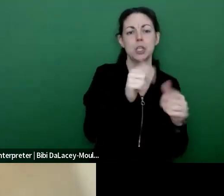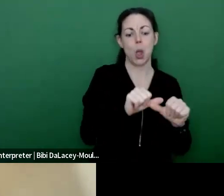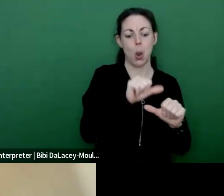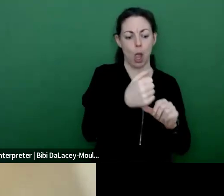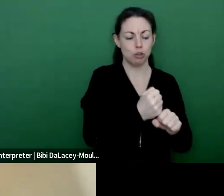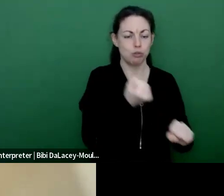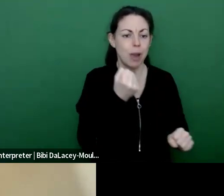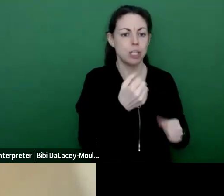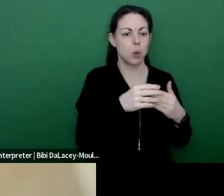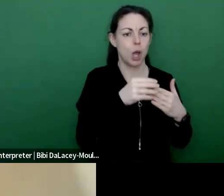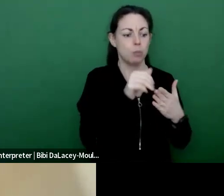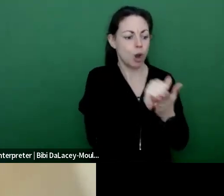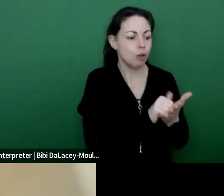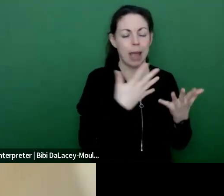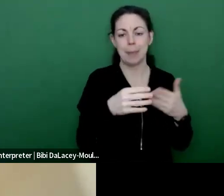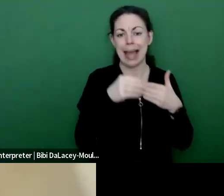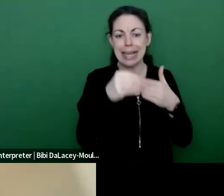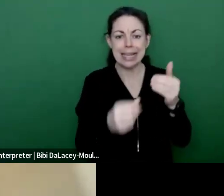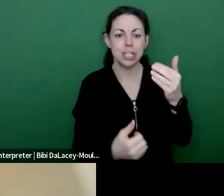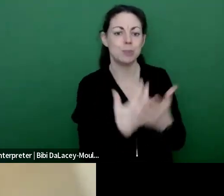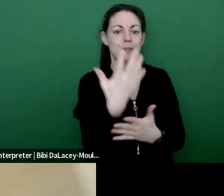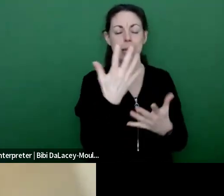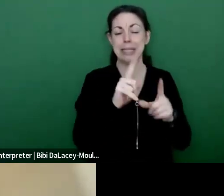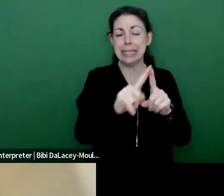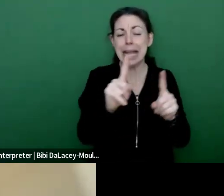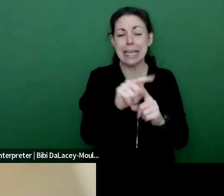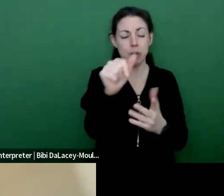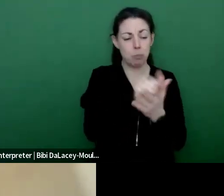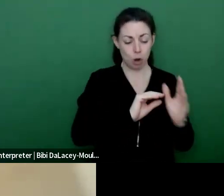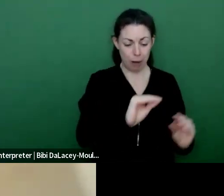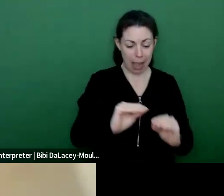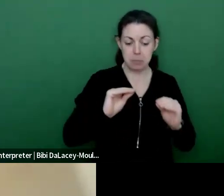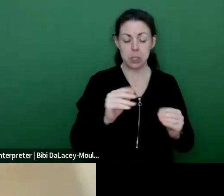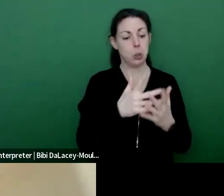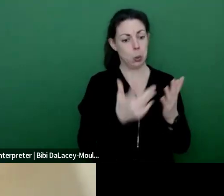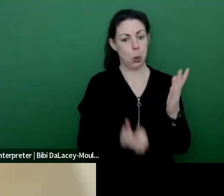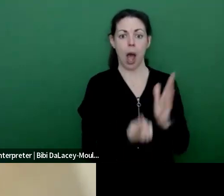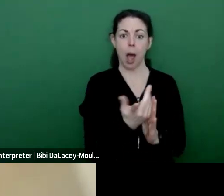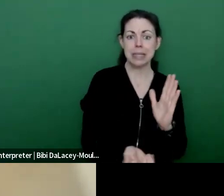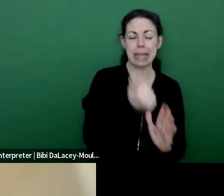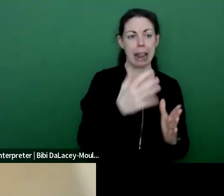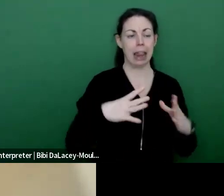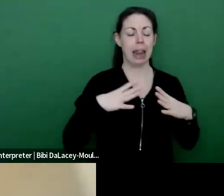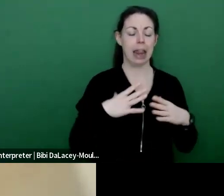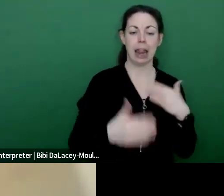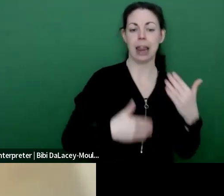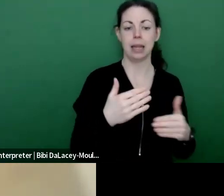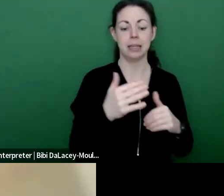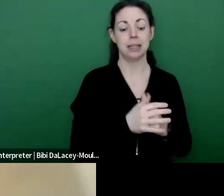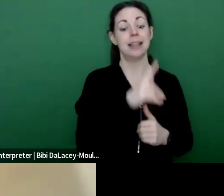leadership development all of those sorts of things. I then moved to an internal talent management role for sort